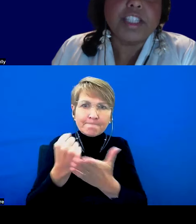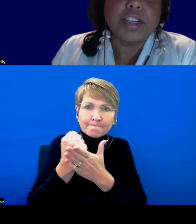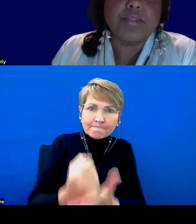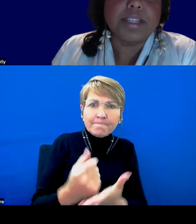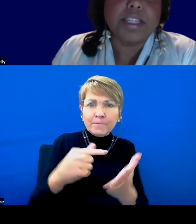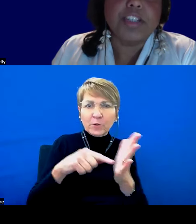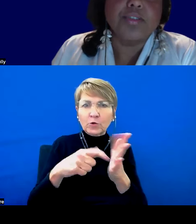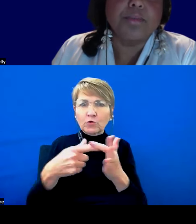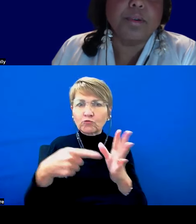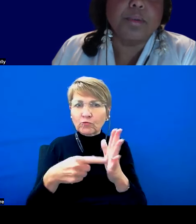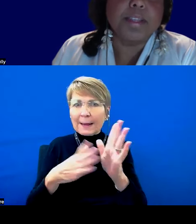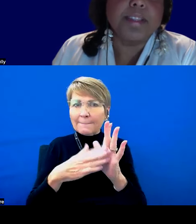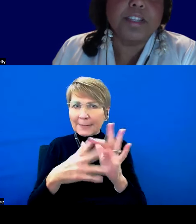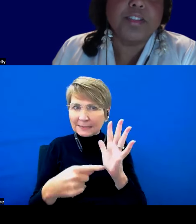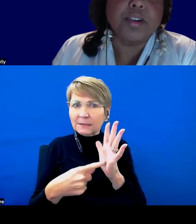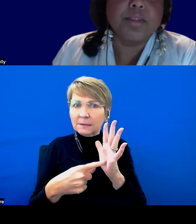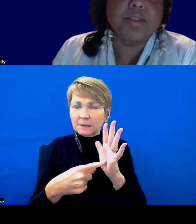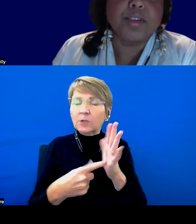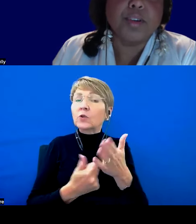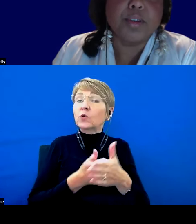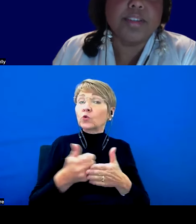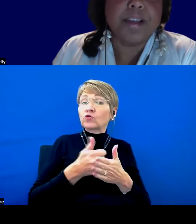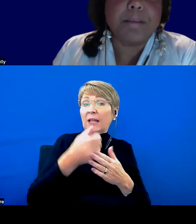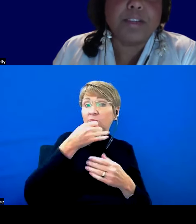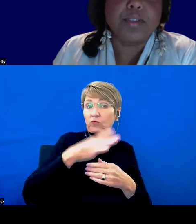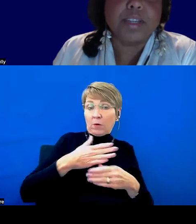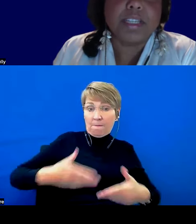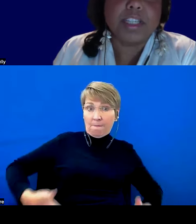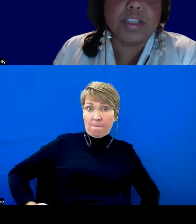Generally, children born with syndromes or neurodevelopmental conditions